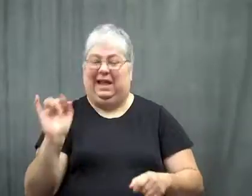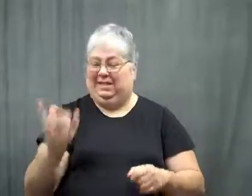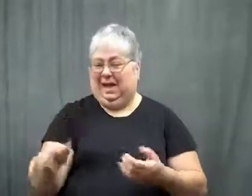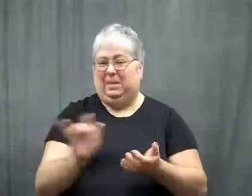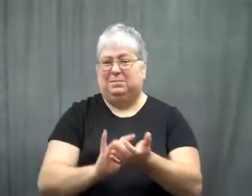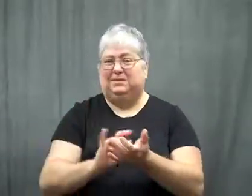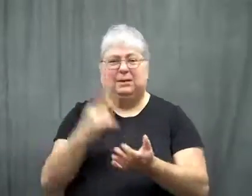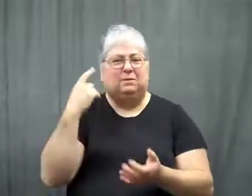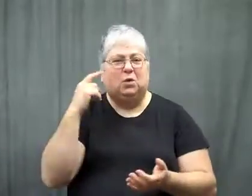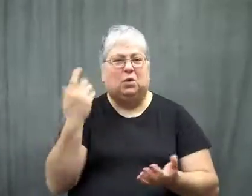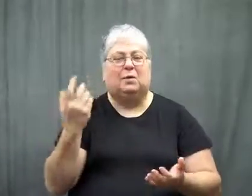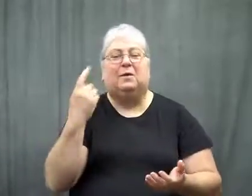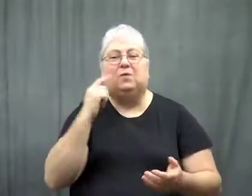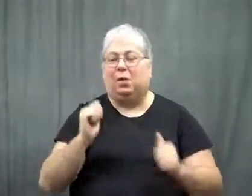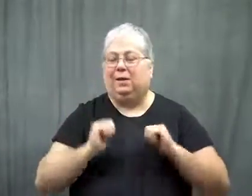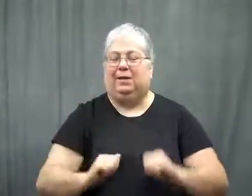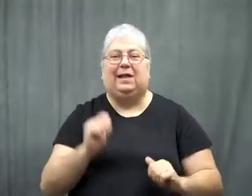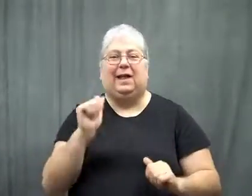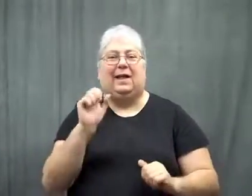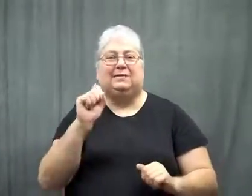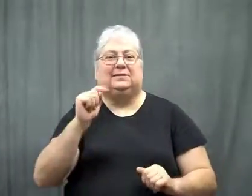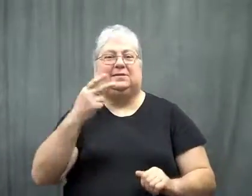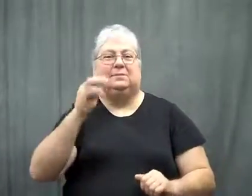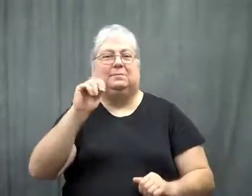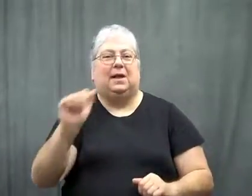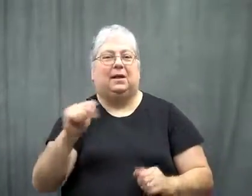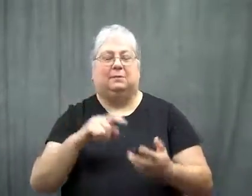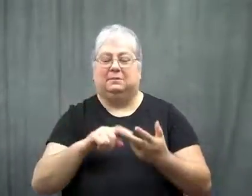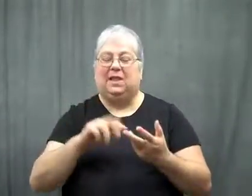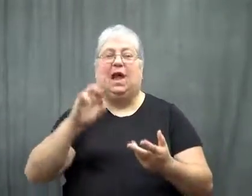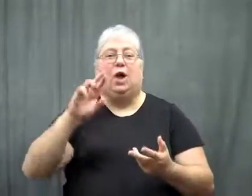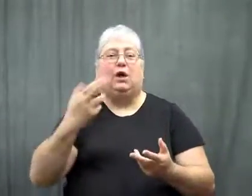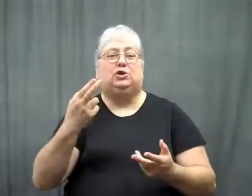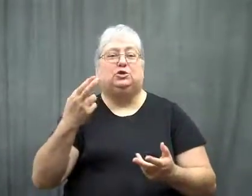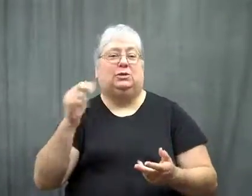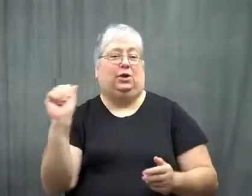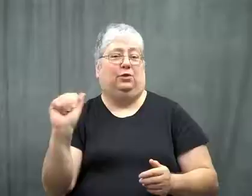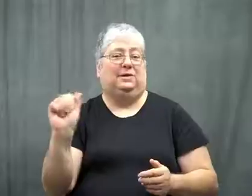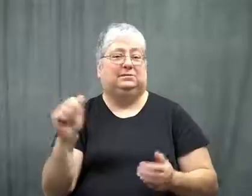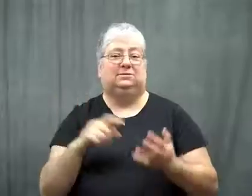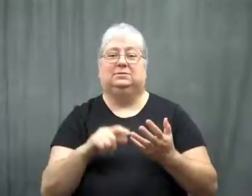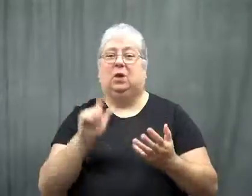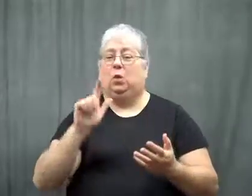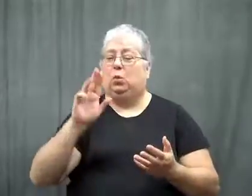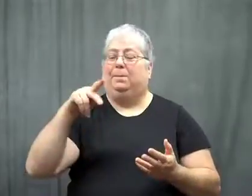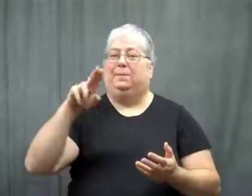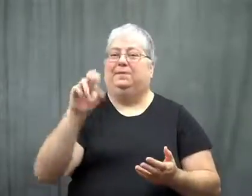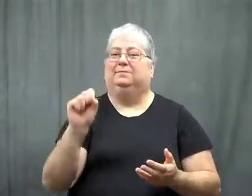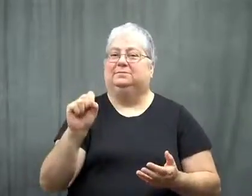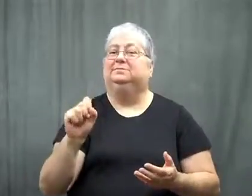Such medications are commonly taken for asthma, rheumatoid arthritis and lupus.